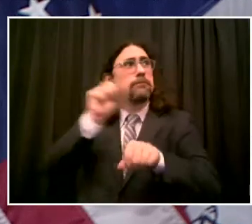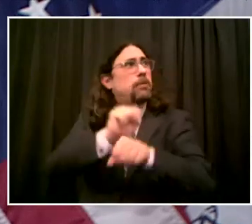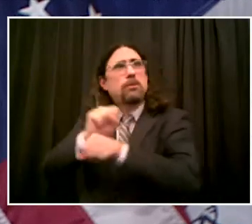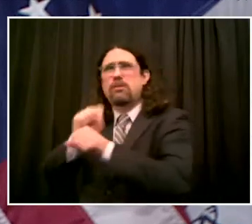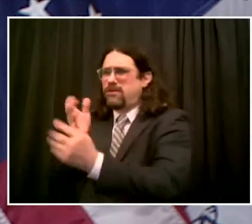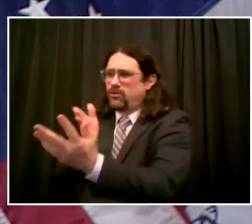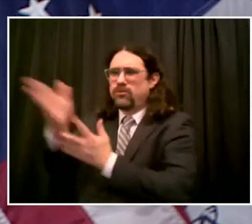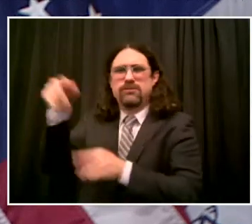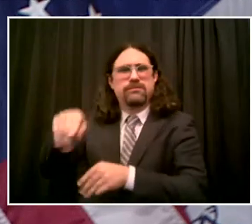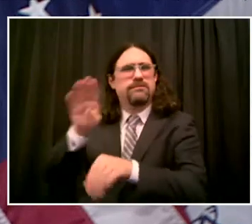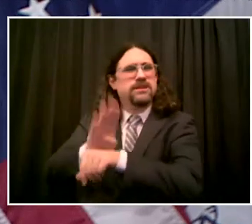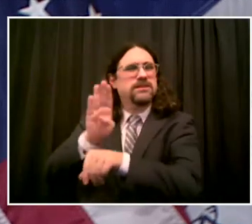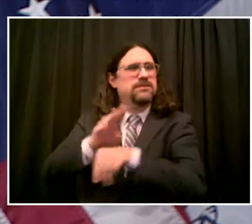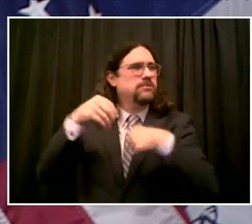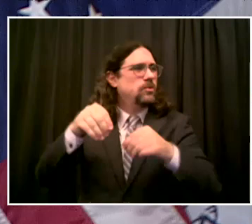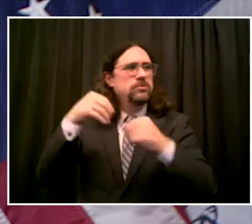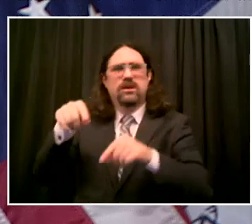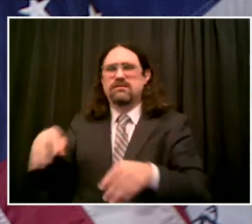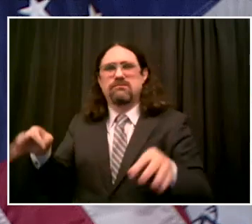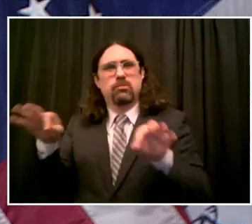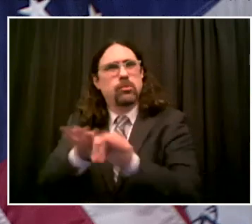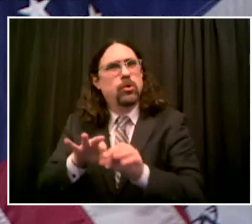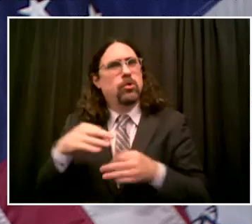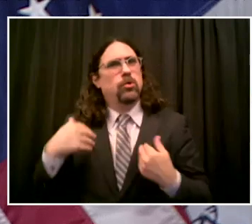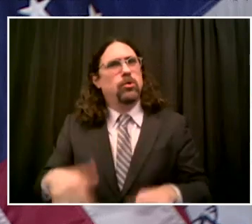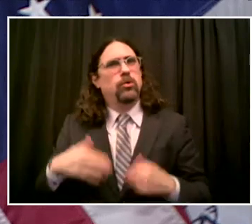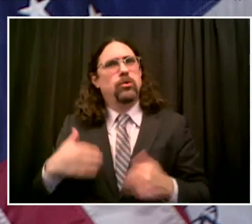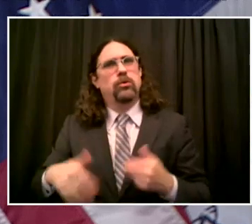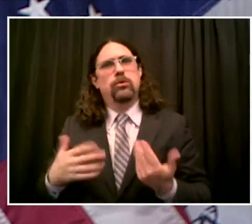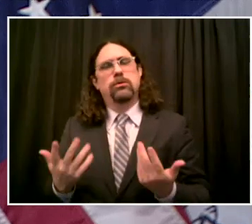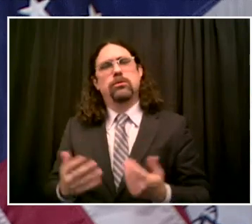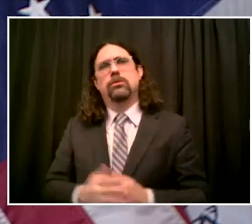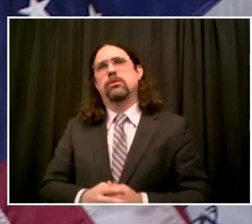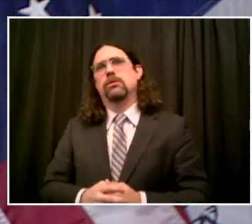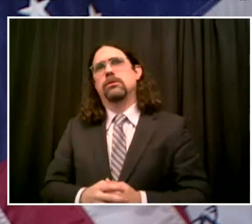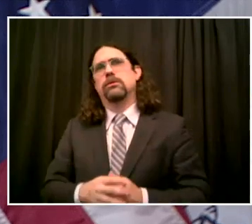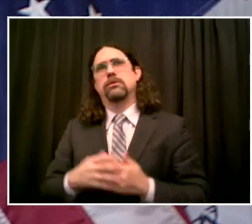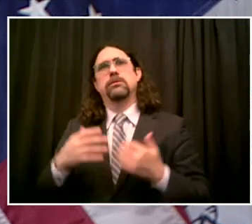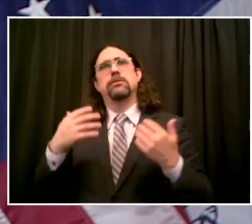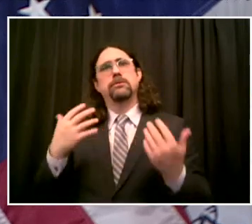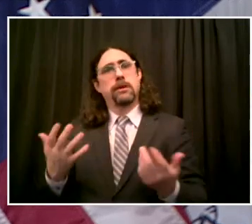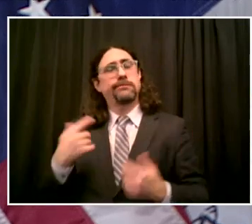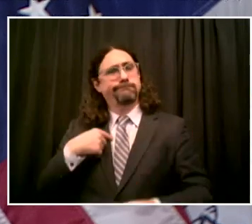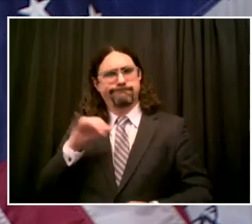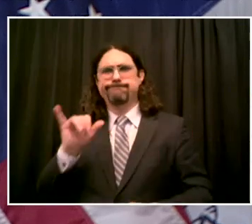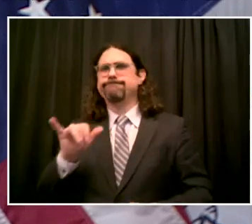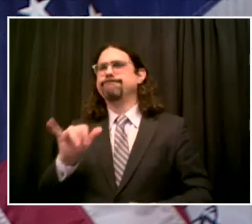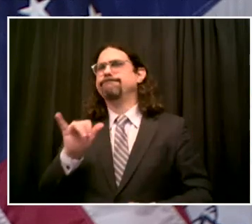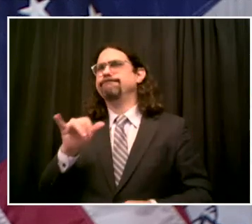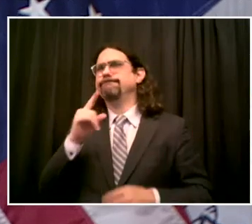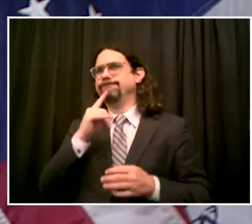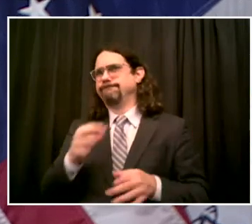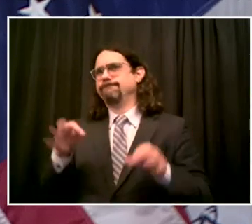EVEN DOWN TO THE SMALLEST BUSINESSES, WE DEPEND ON THEM. WE NEED THEM.çkó6%